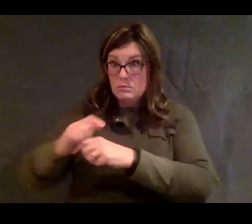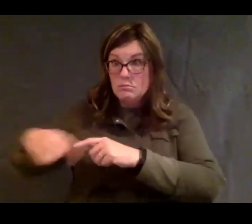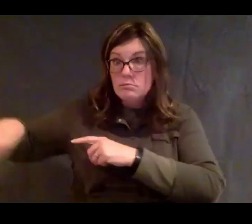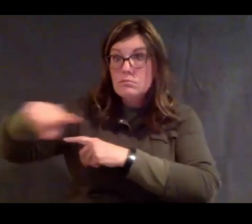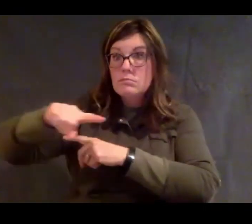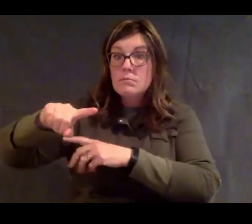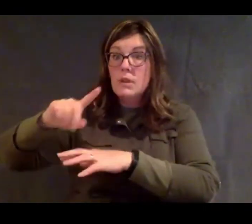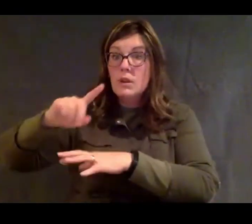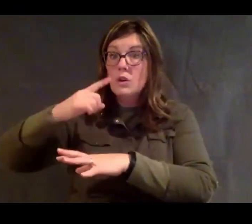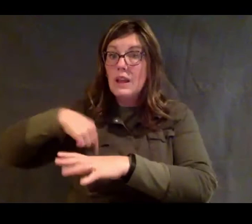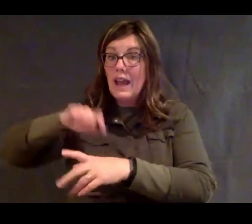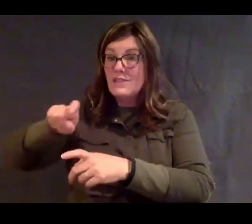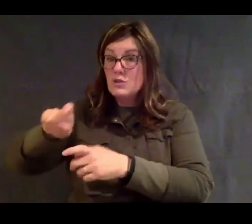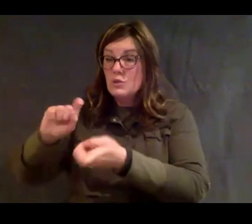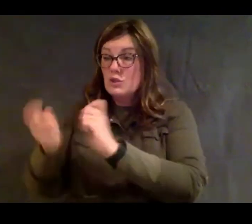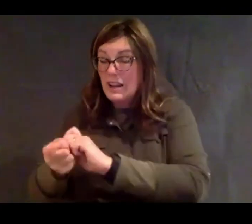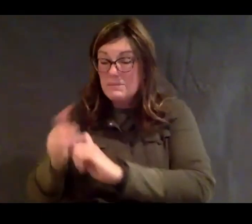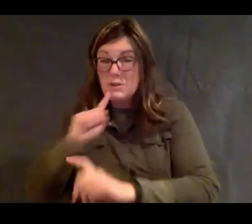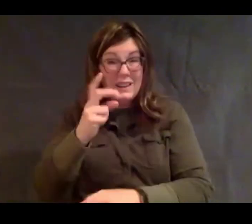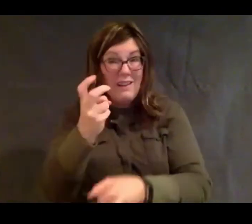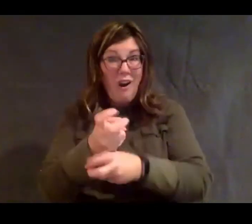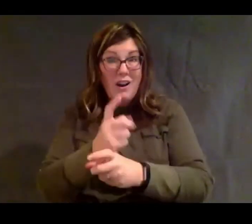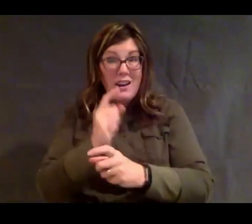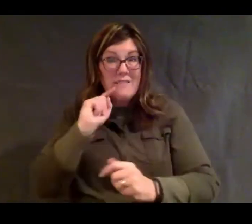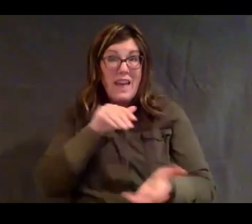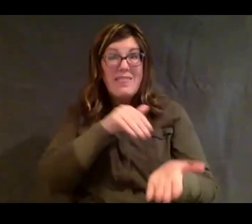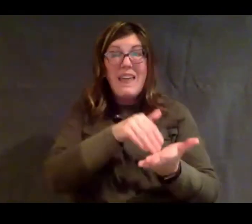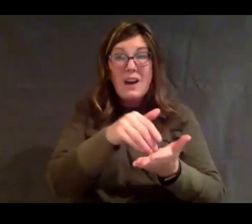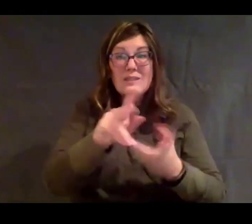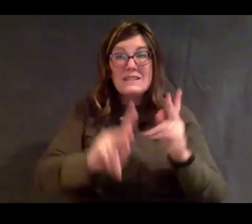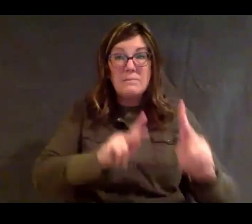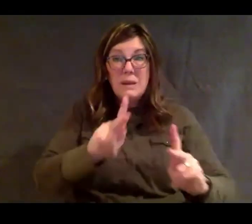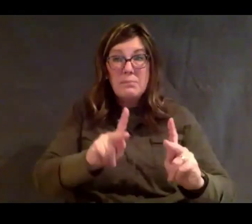you have thousands of people in front of the state capitol every day demanding change and